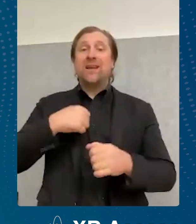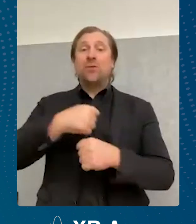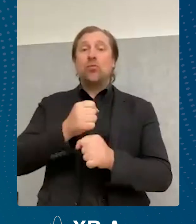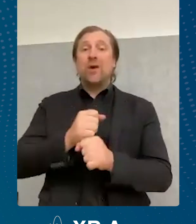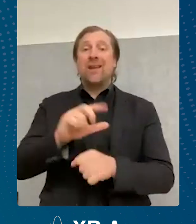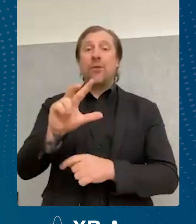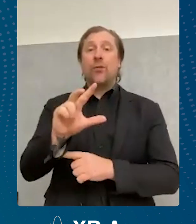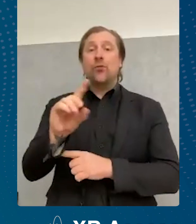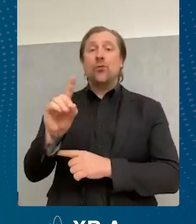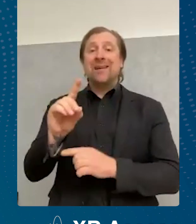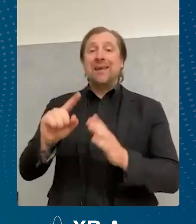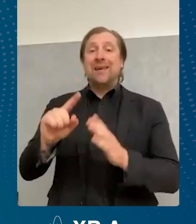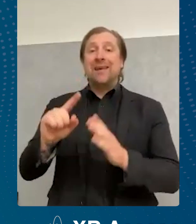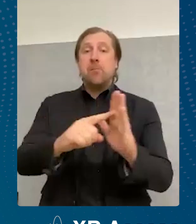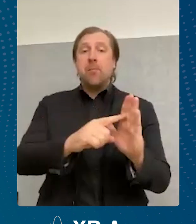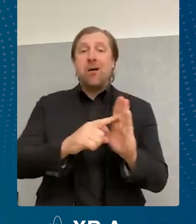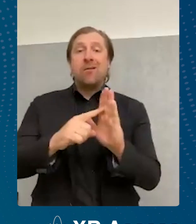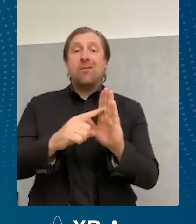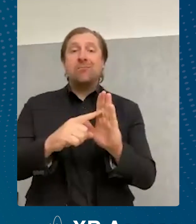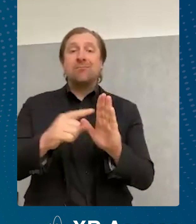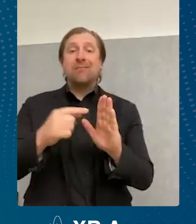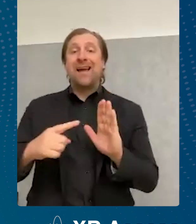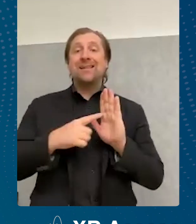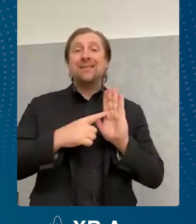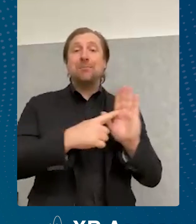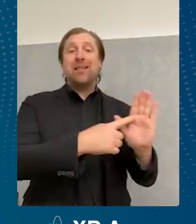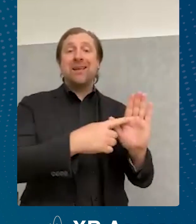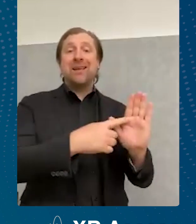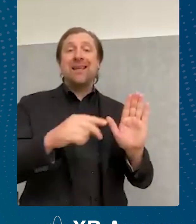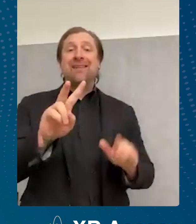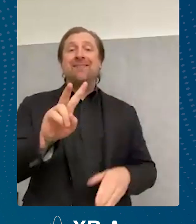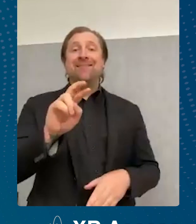and displayed in the virtual reality environment.